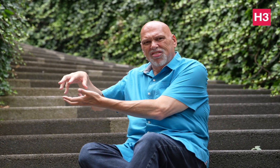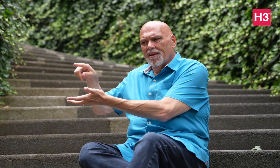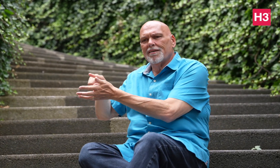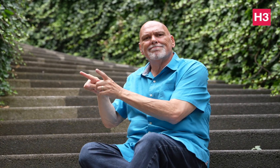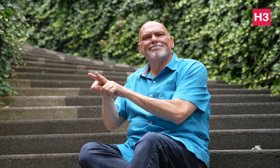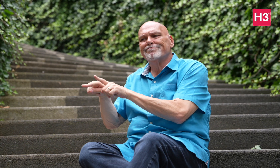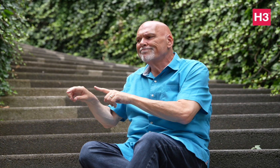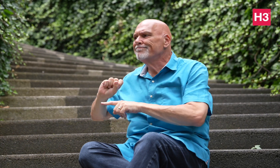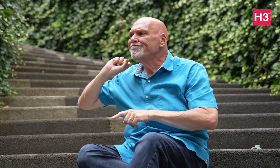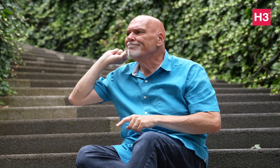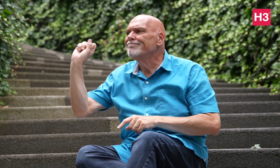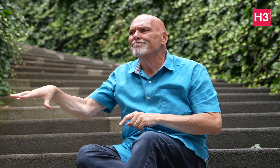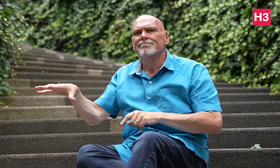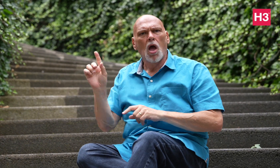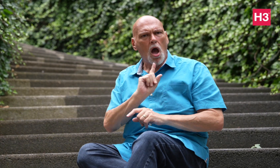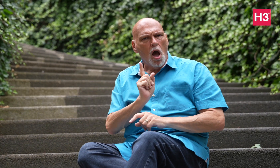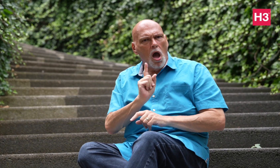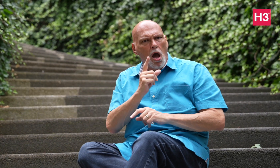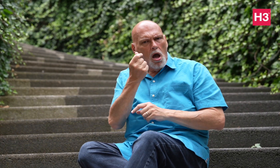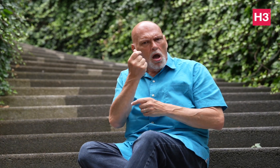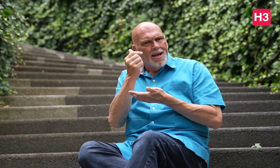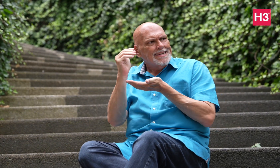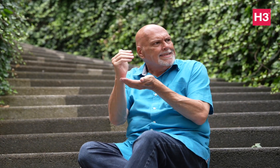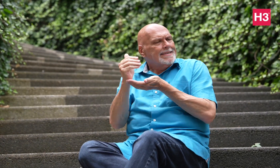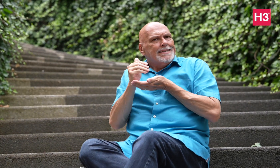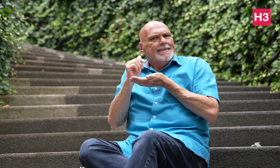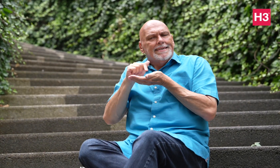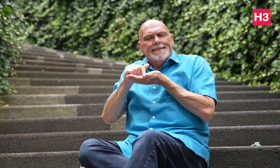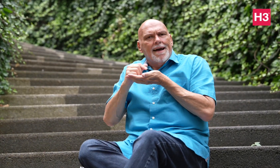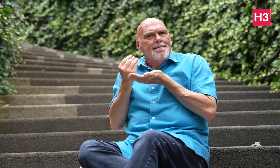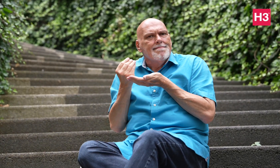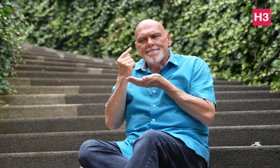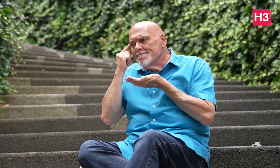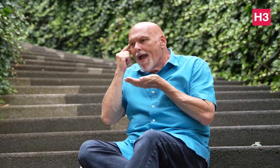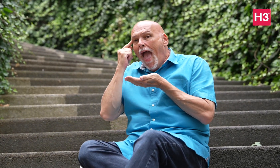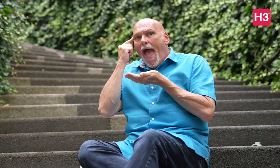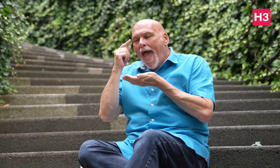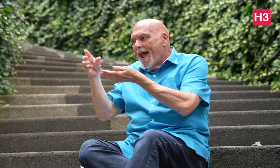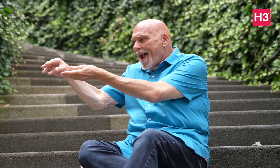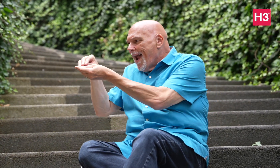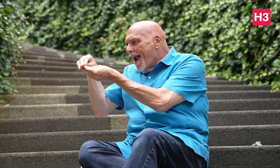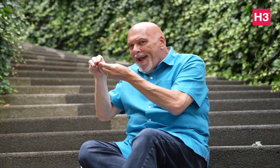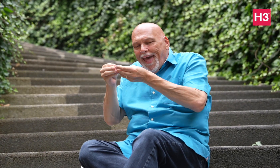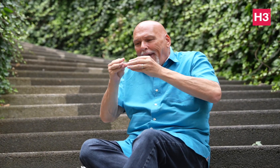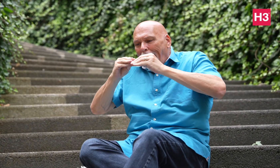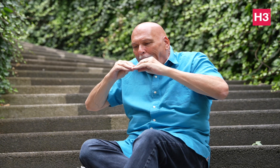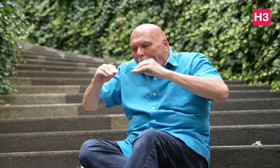The dough is shaped into a form similar to a tart,